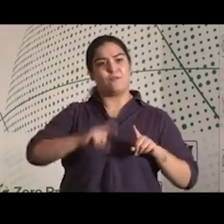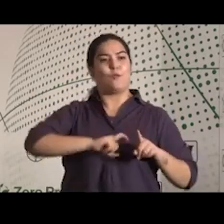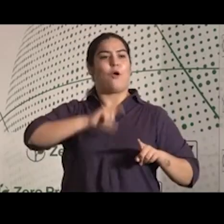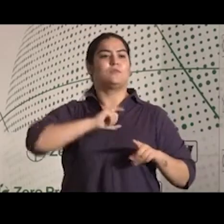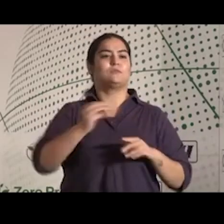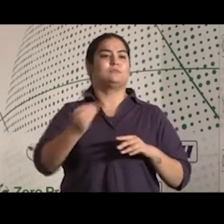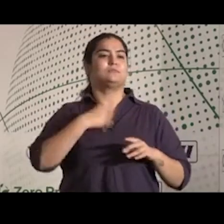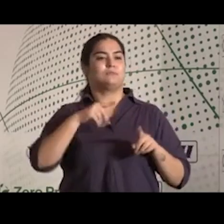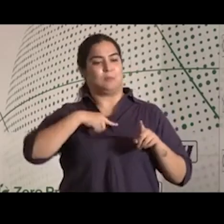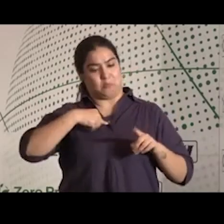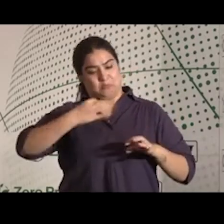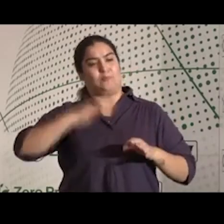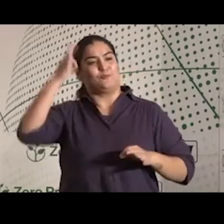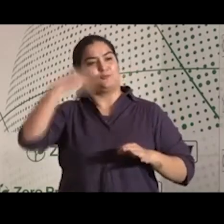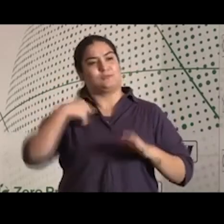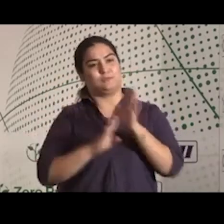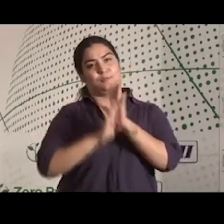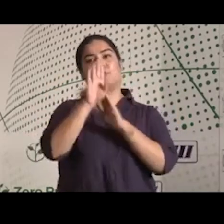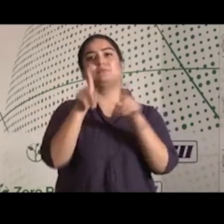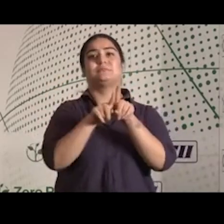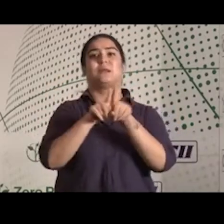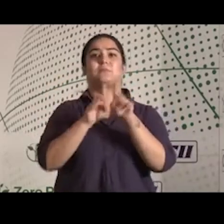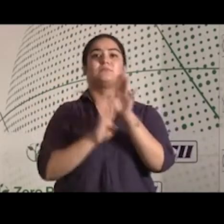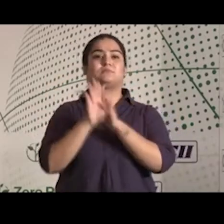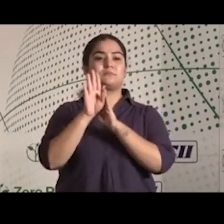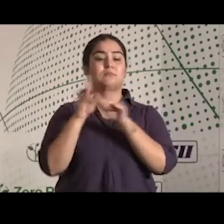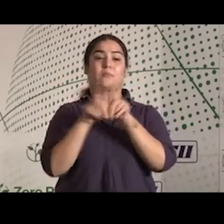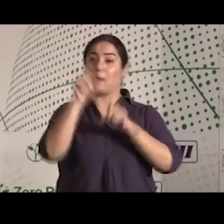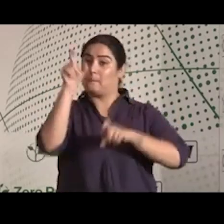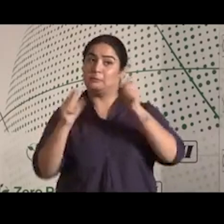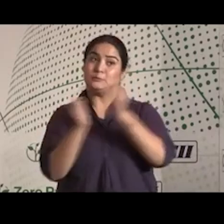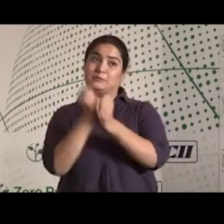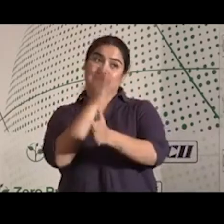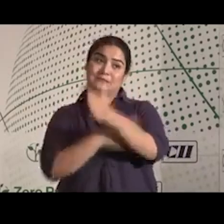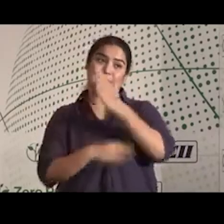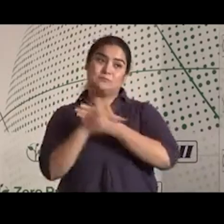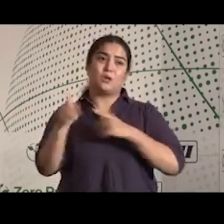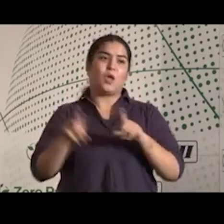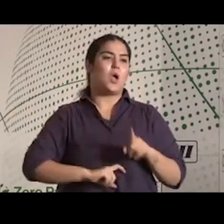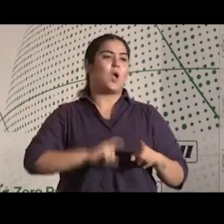higher like person with disability wouldn't be having so much confidence